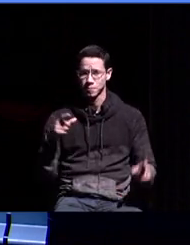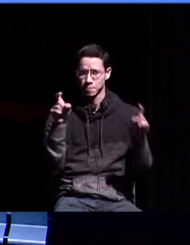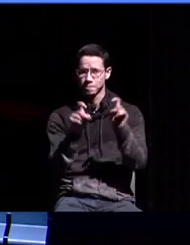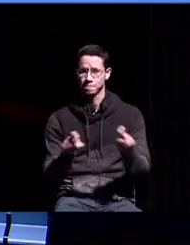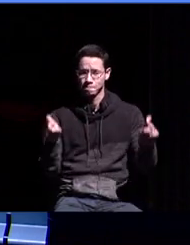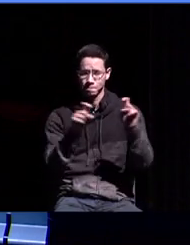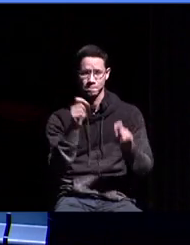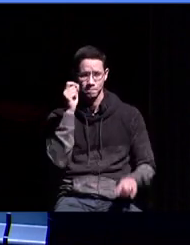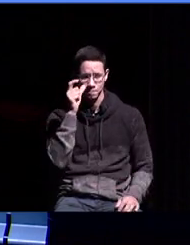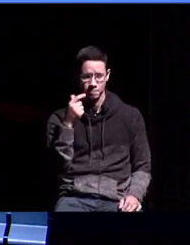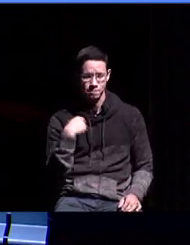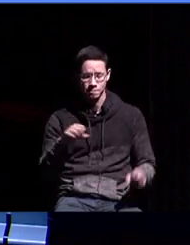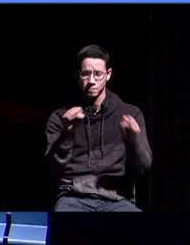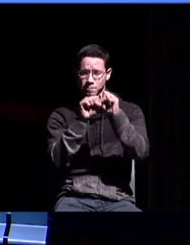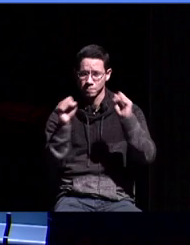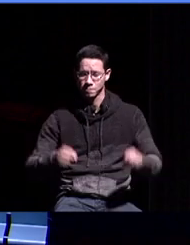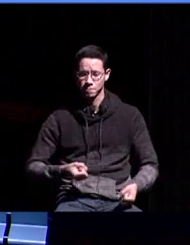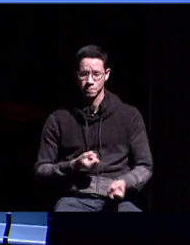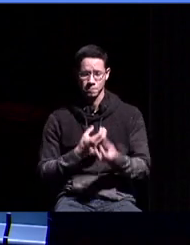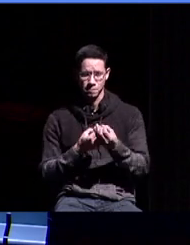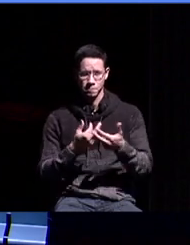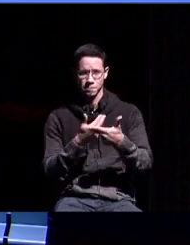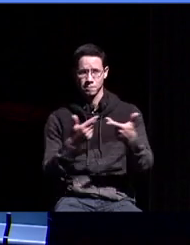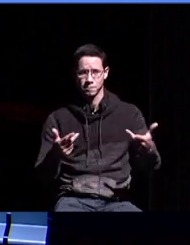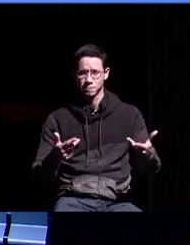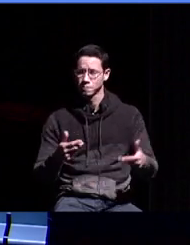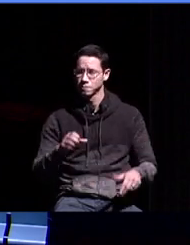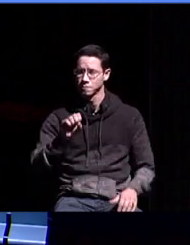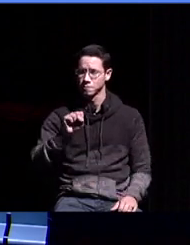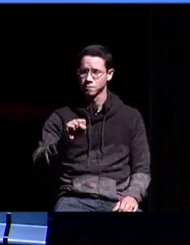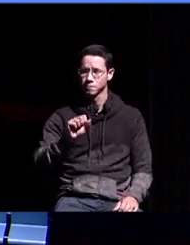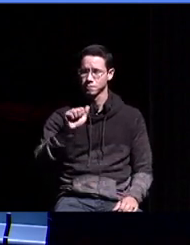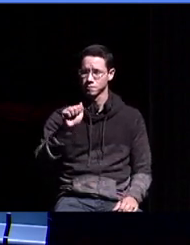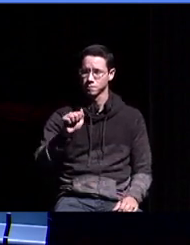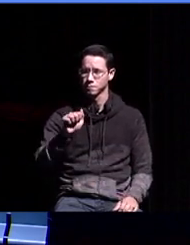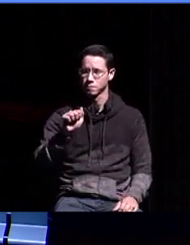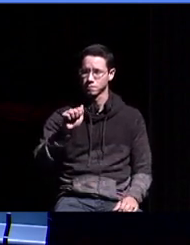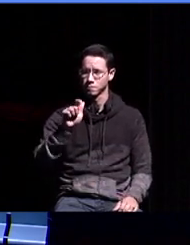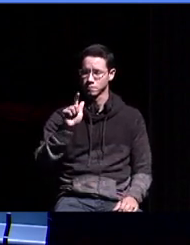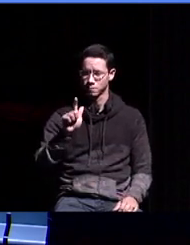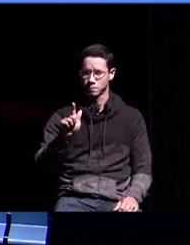for systematizing strike data, the SAG, System for Following up Strikes in Brazil.